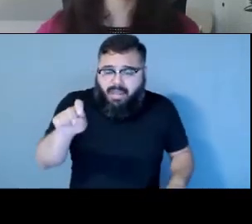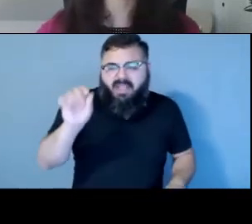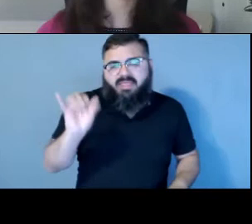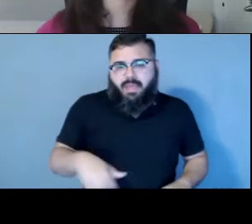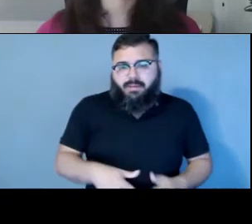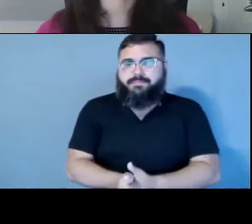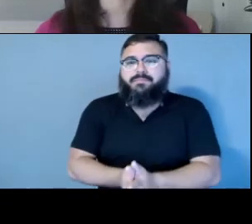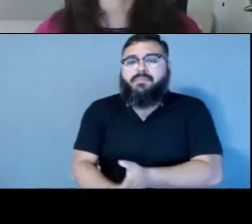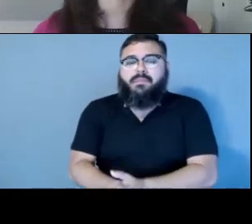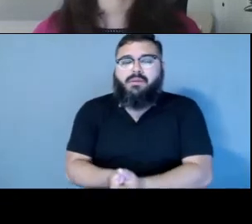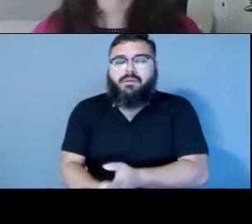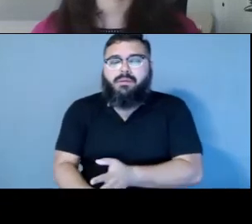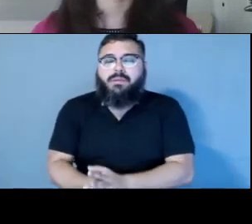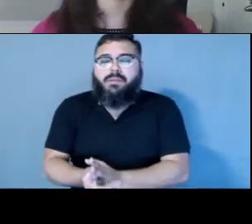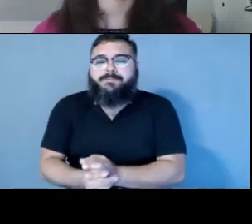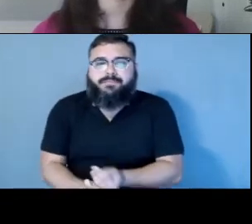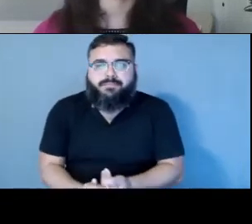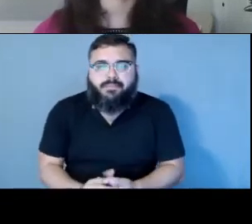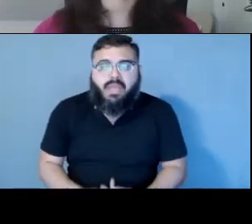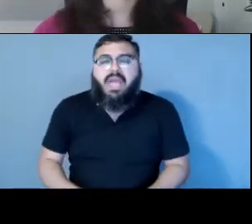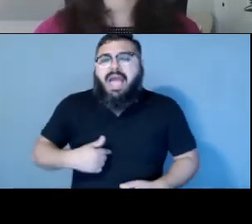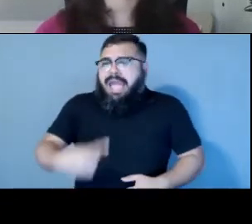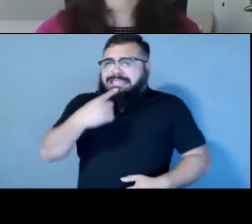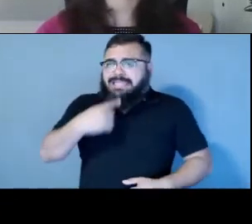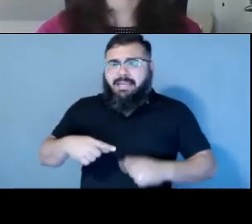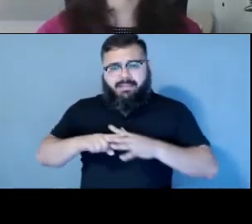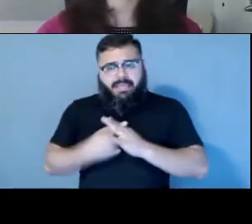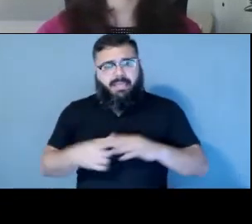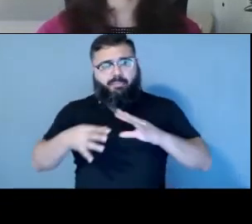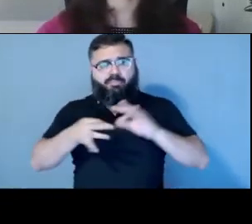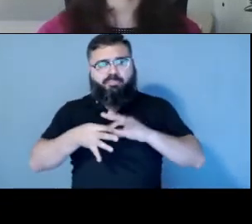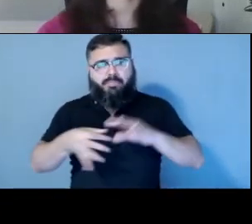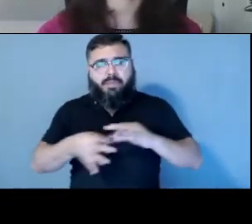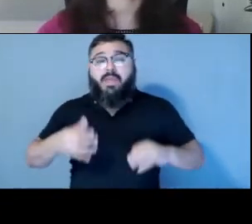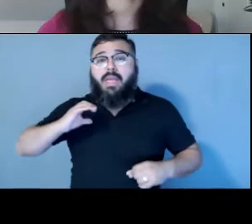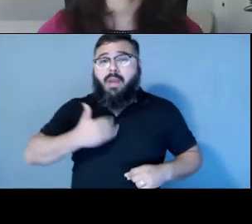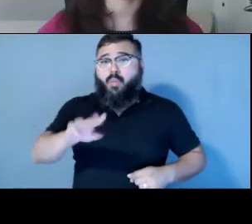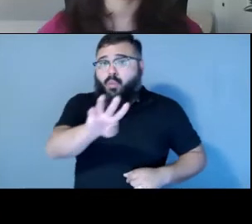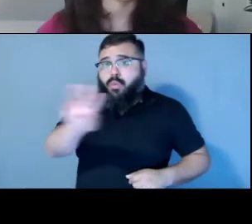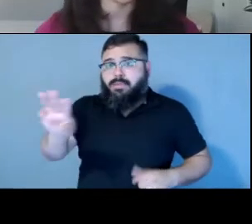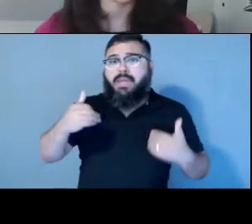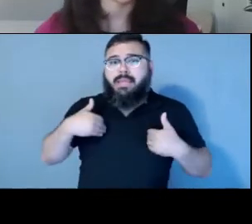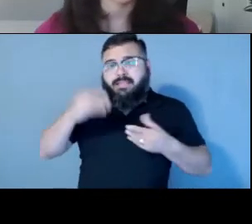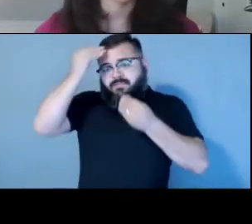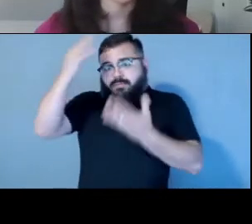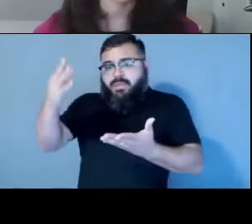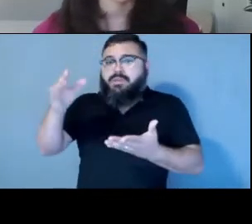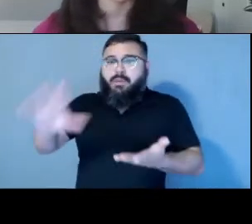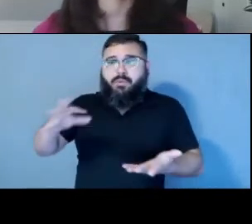Now I mentioned at the very beginning that our website has some information that's probably gonna be useful to you.